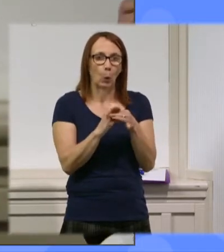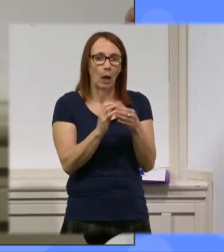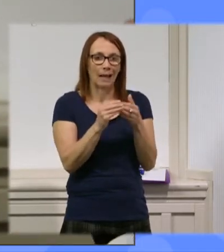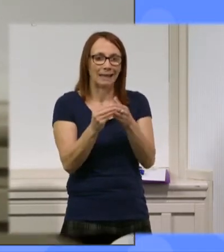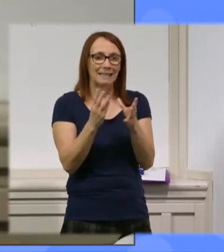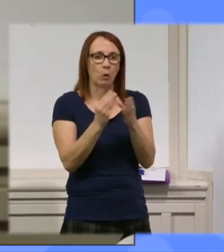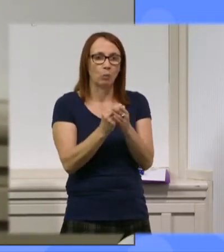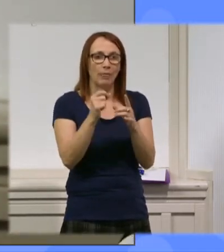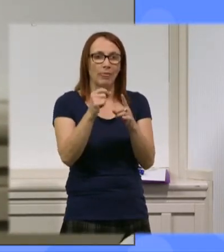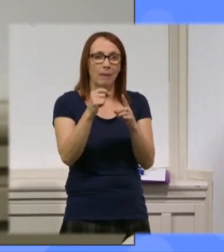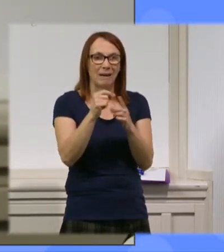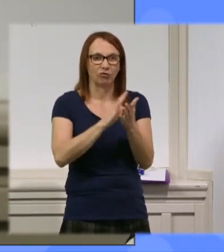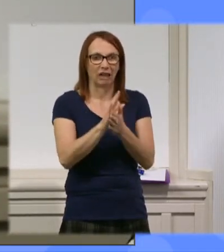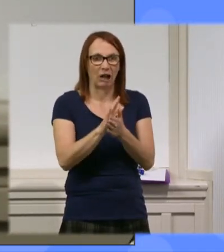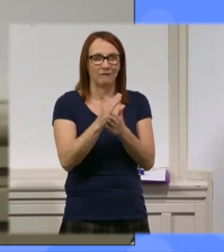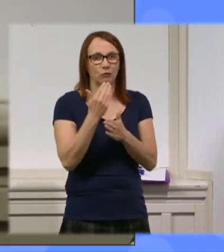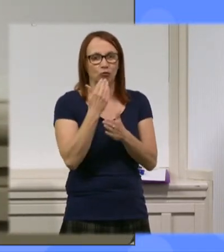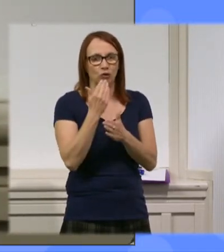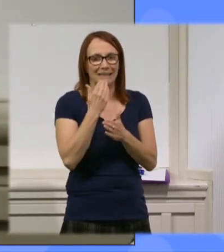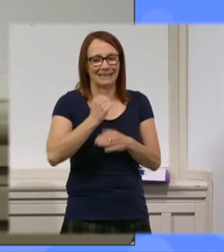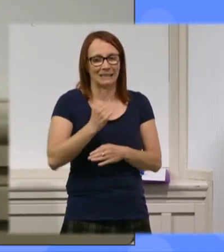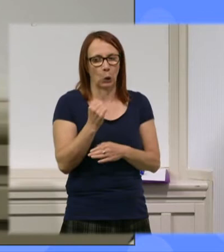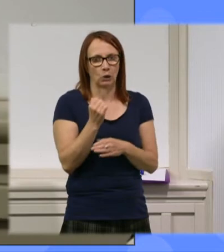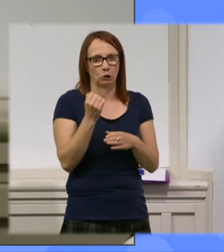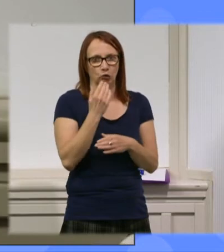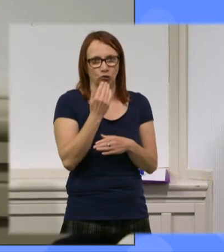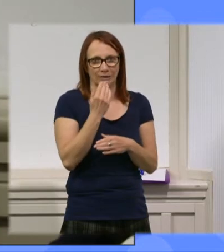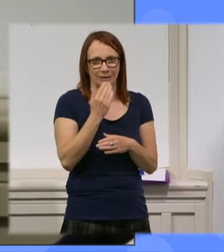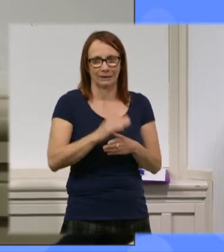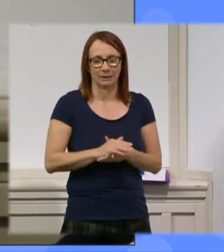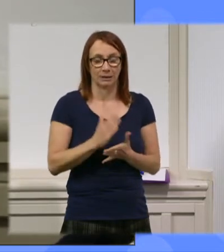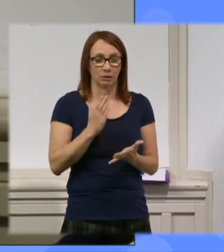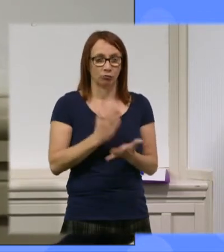leader so the Scottish Green Party's organized very much from the ground up